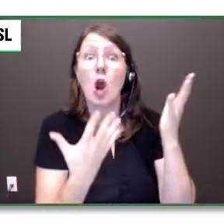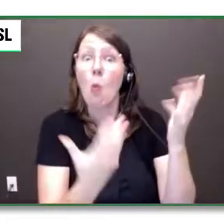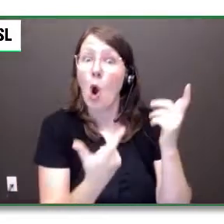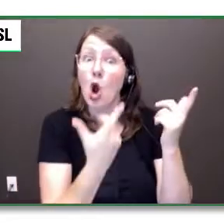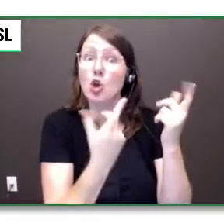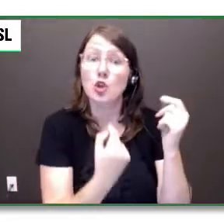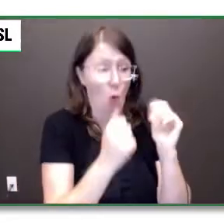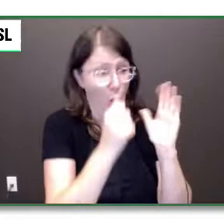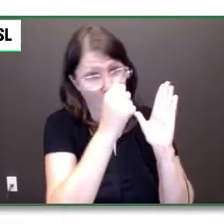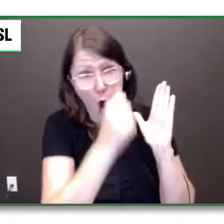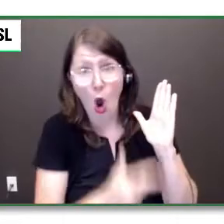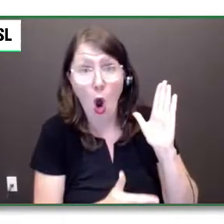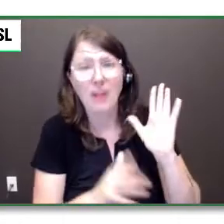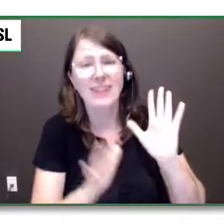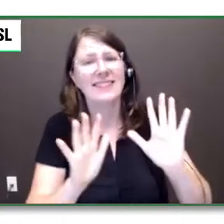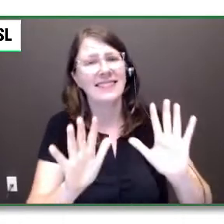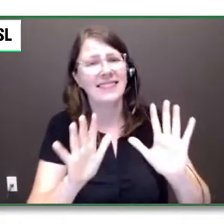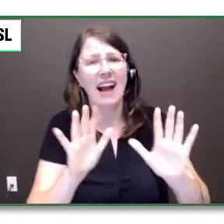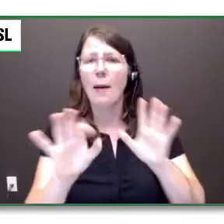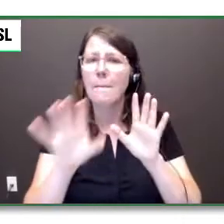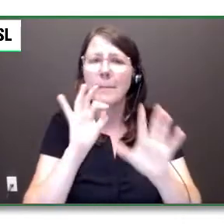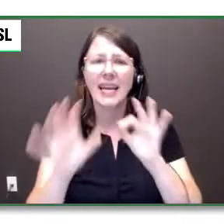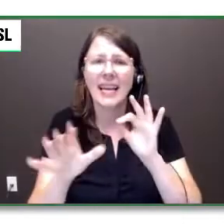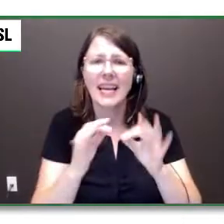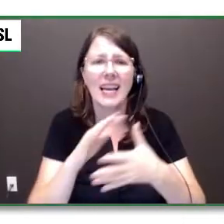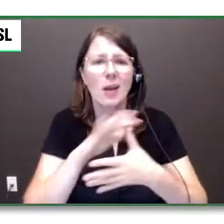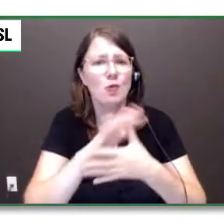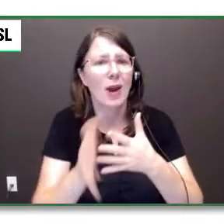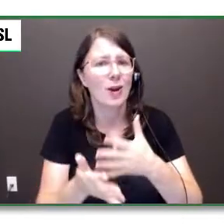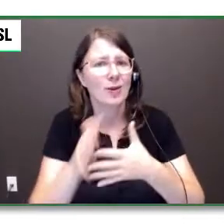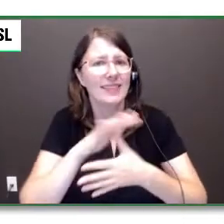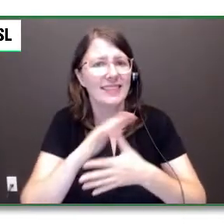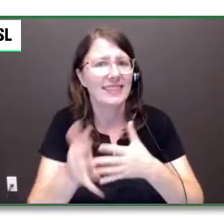um there are going to be challenges from those that are providing those that